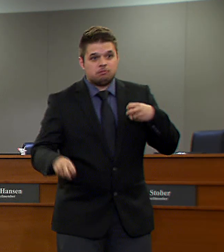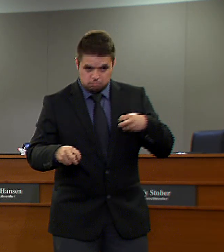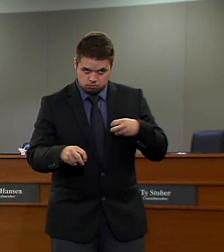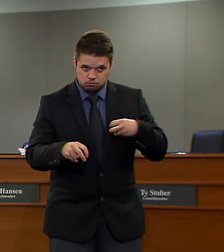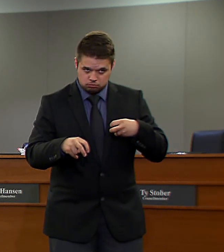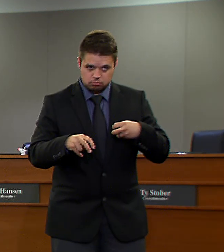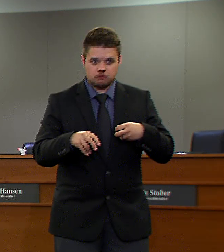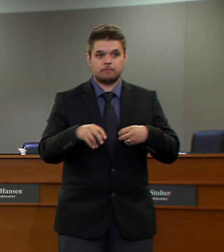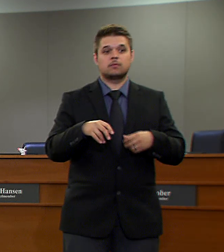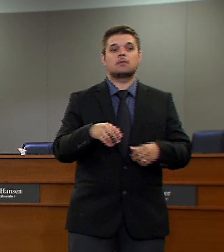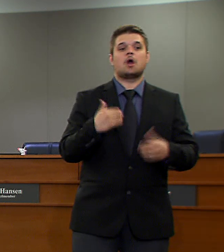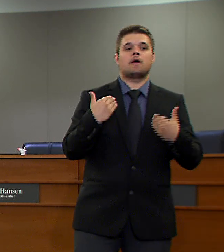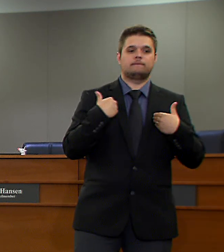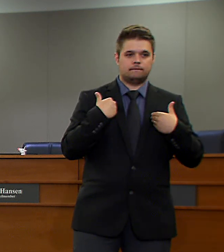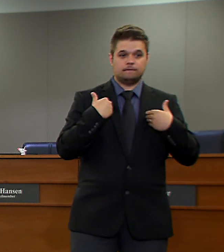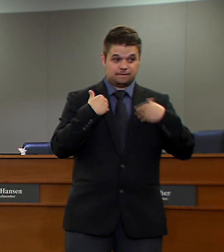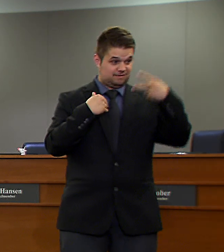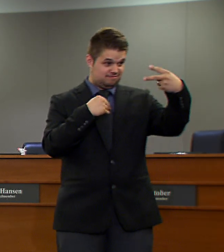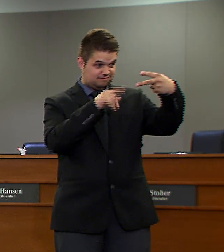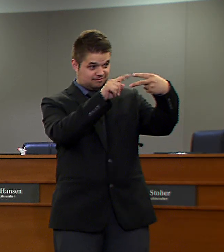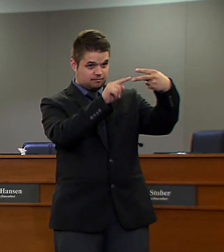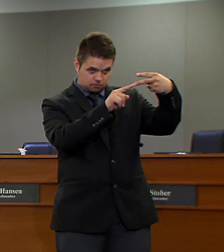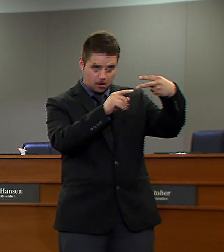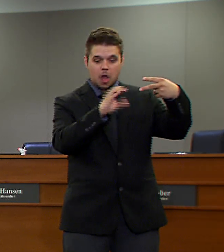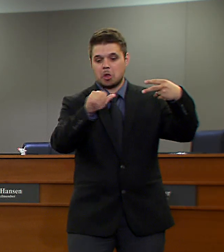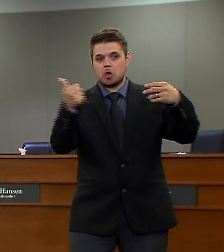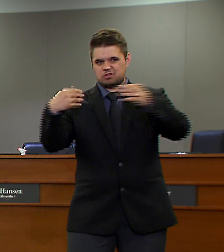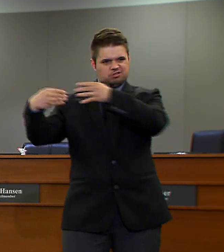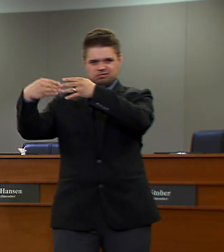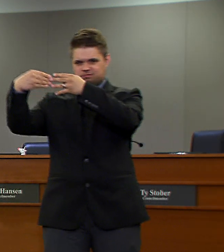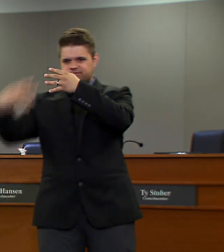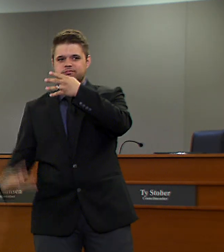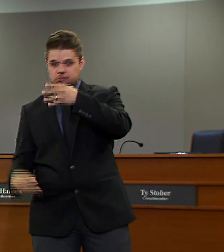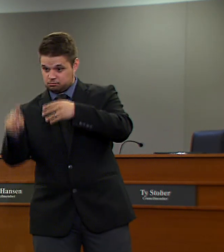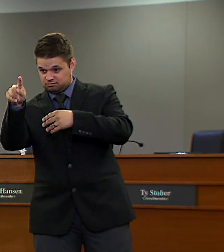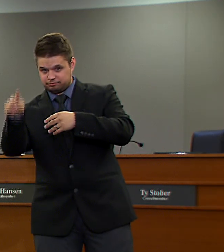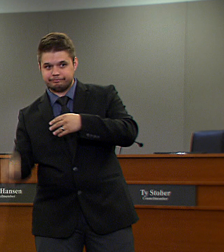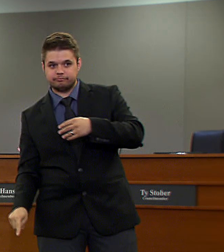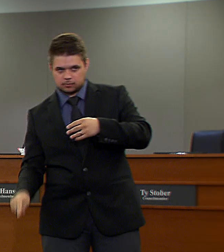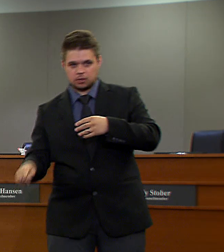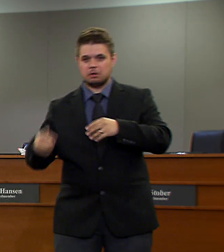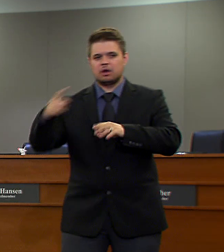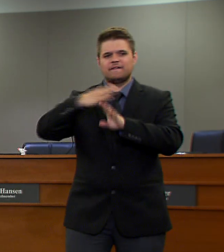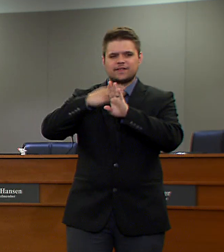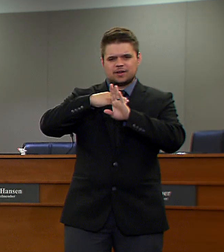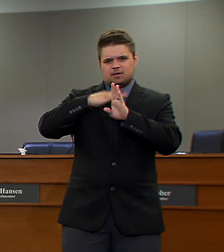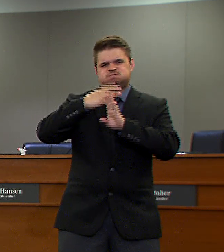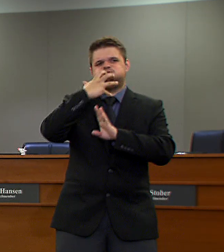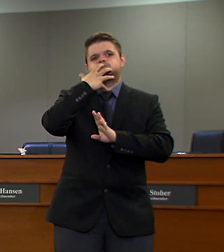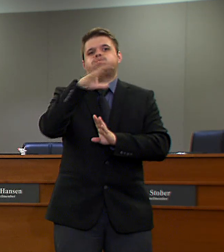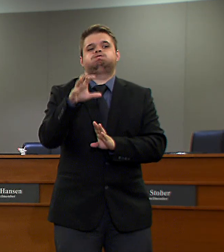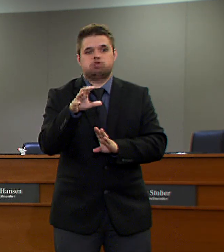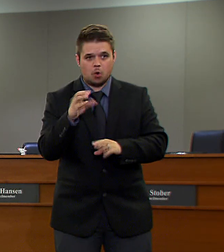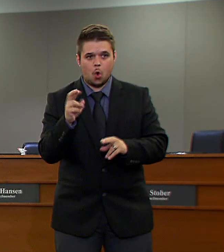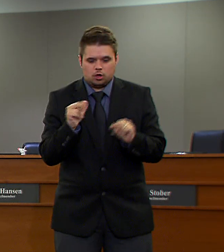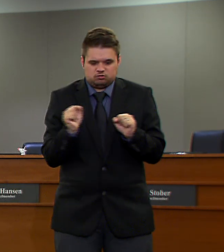symptoms. Fever. Chills. Repeated shaking with chills.